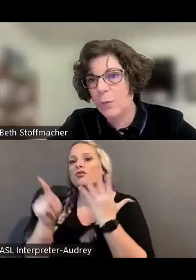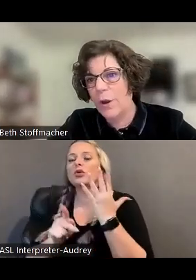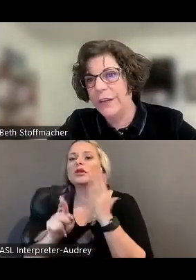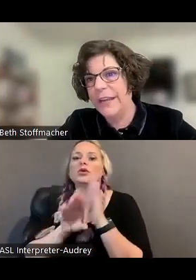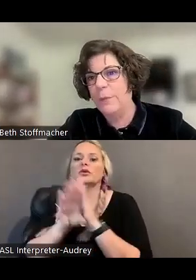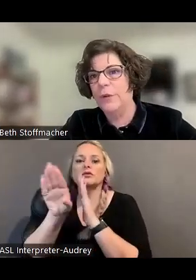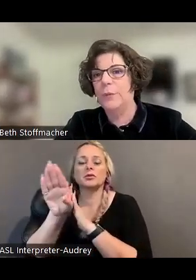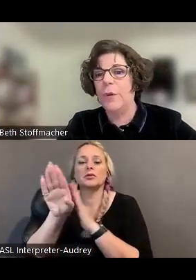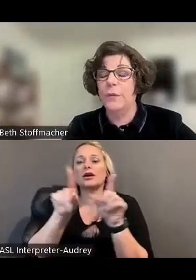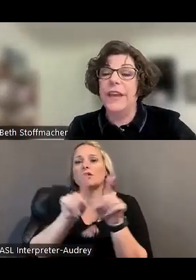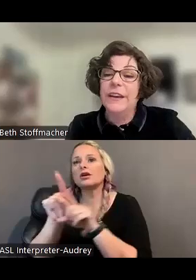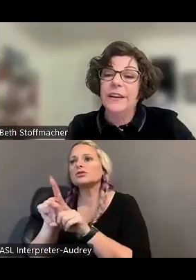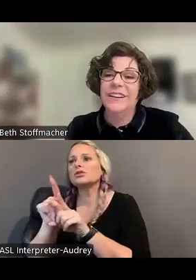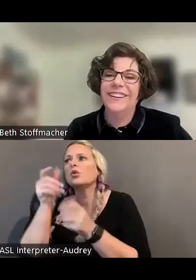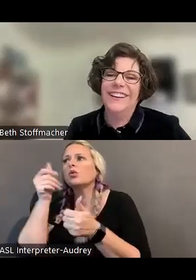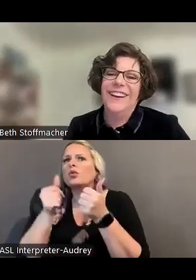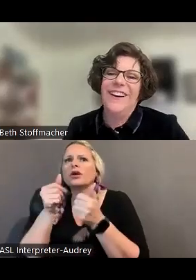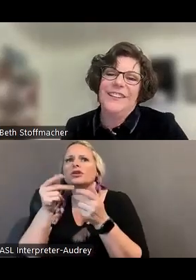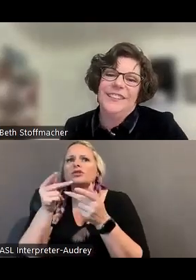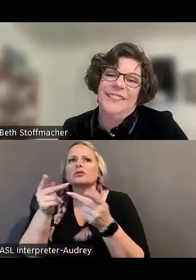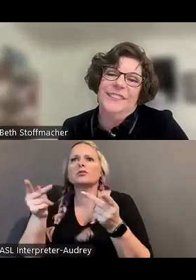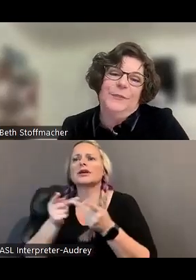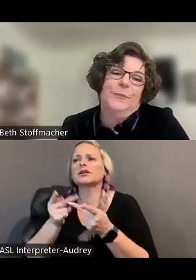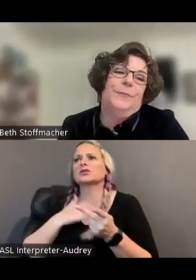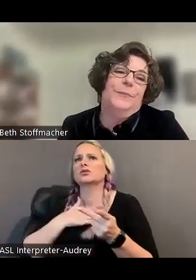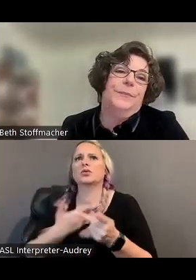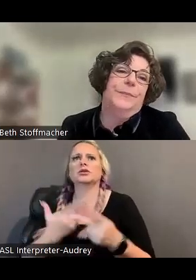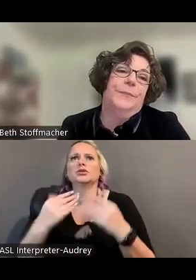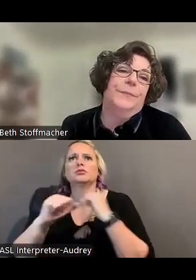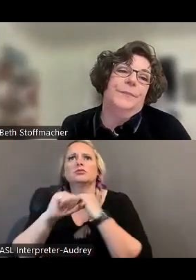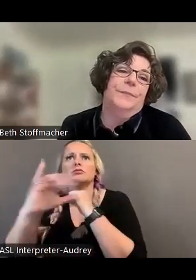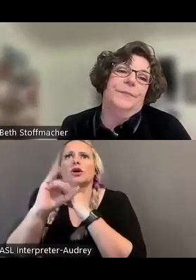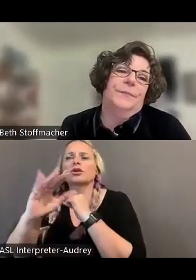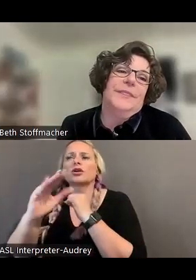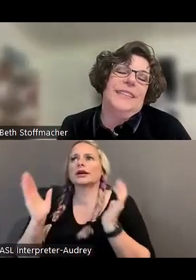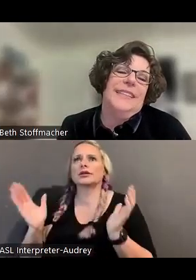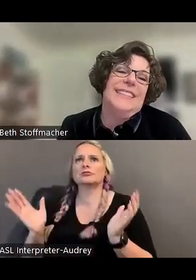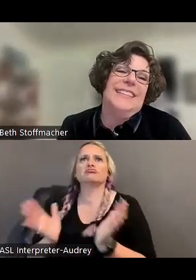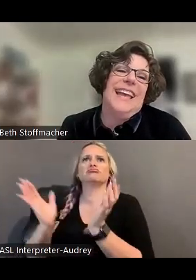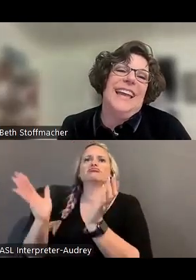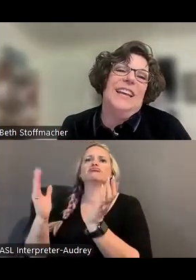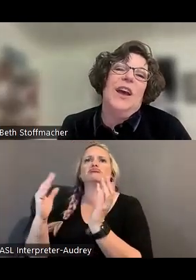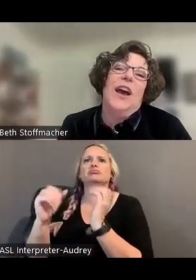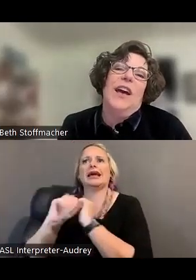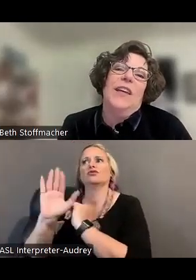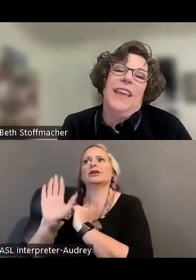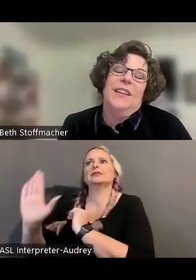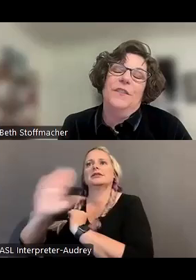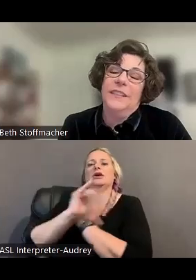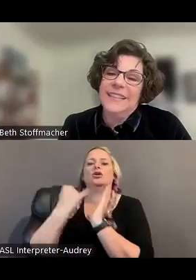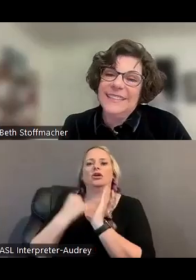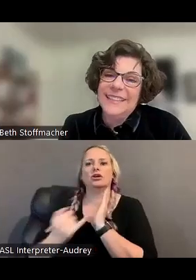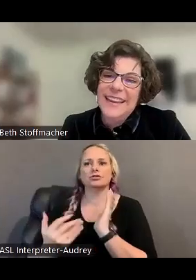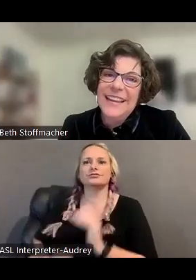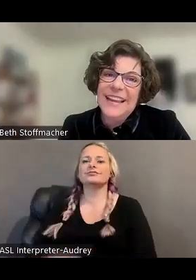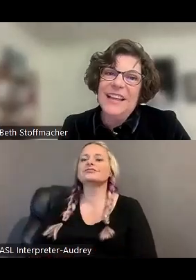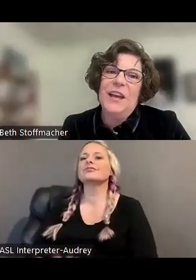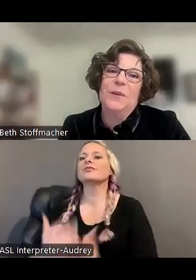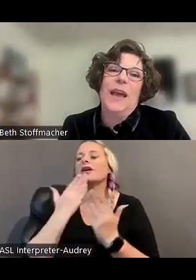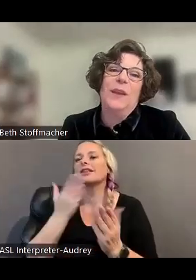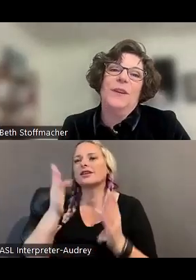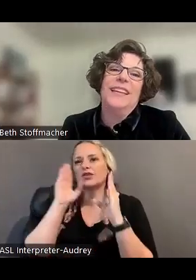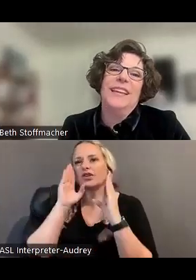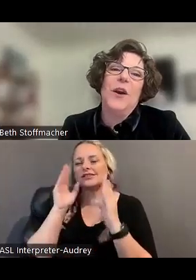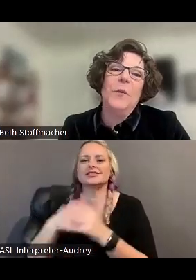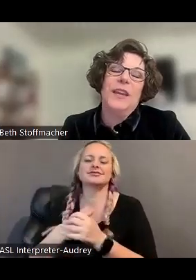market and promote their art. Next slide. Thank you for listening. I really hope that